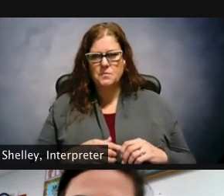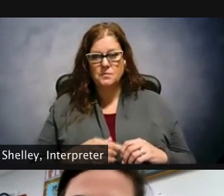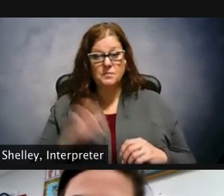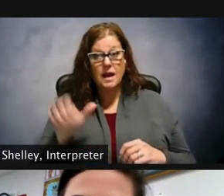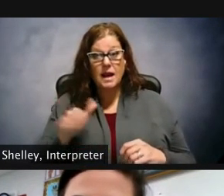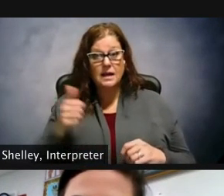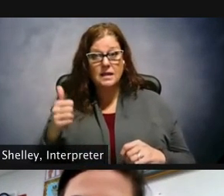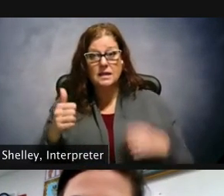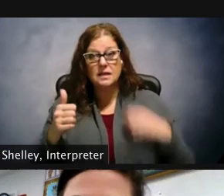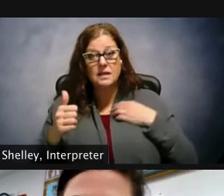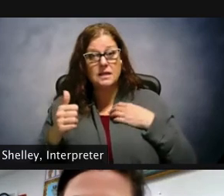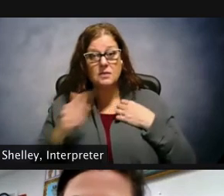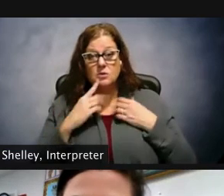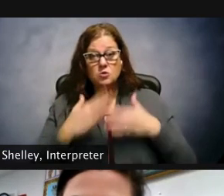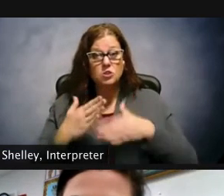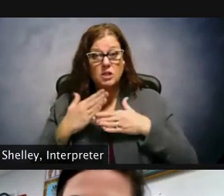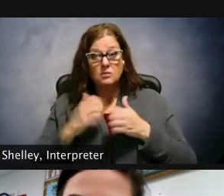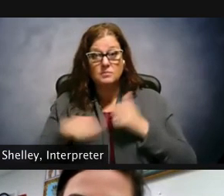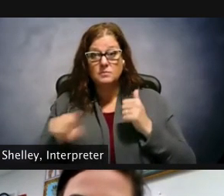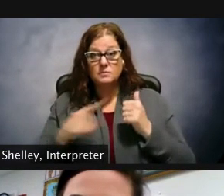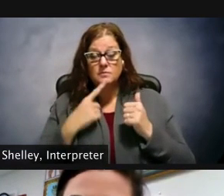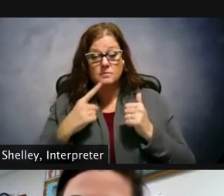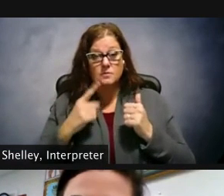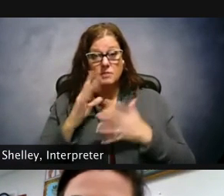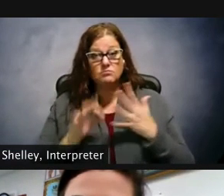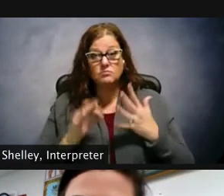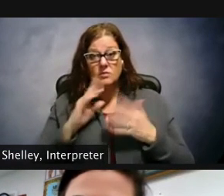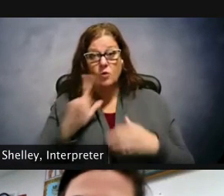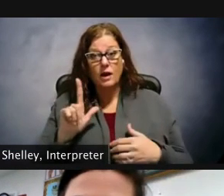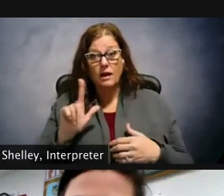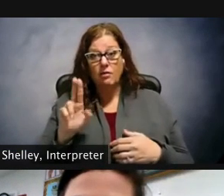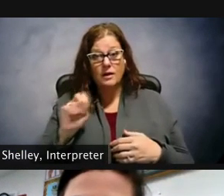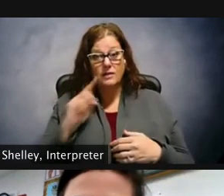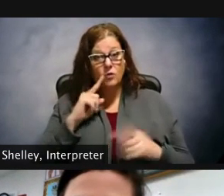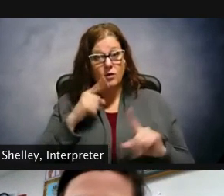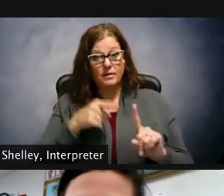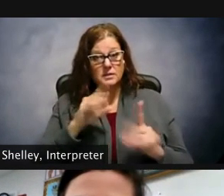anybody want to share what they would have chosen for LRE for this student? Or any questions?